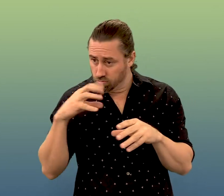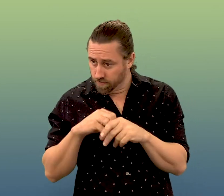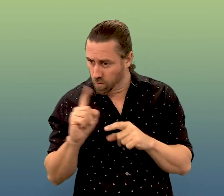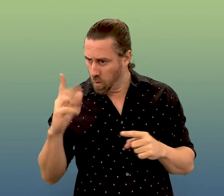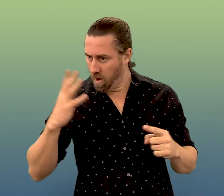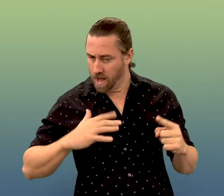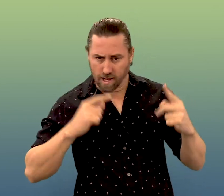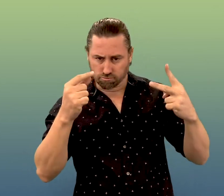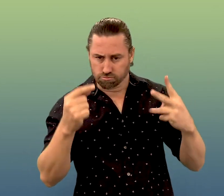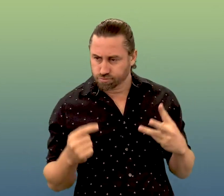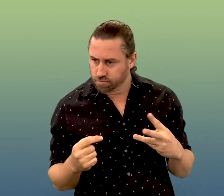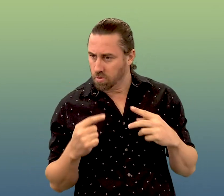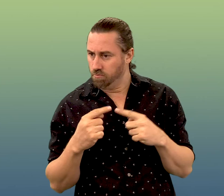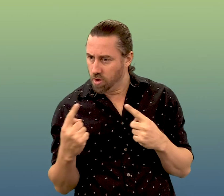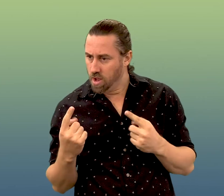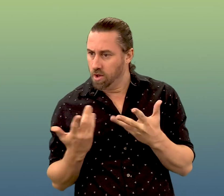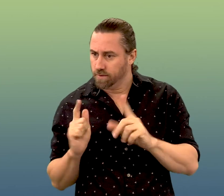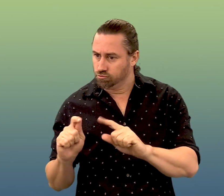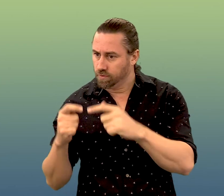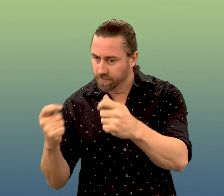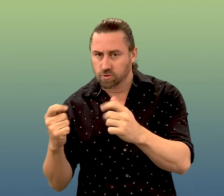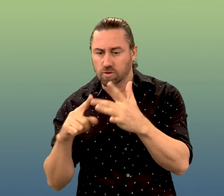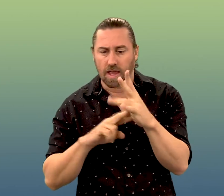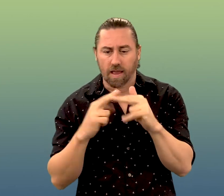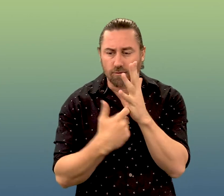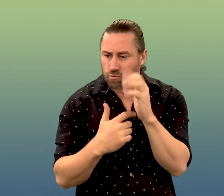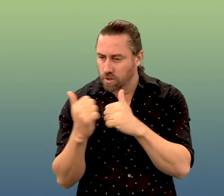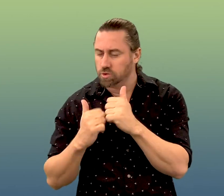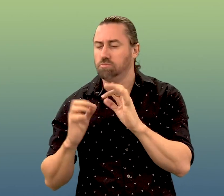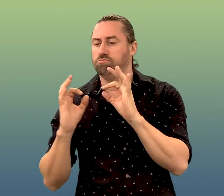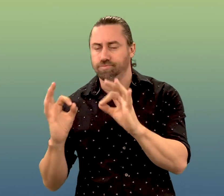and inclusive products, services, information and infrastructure.